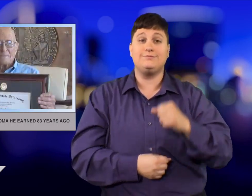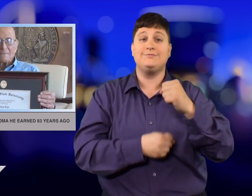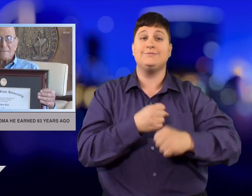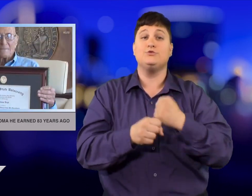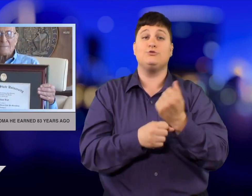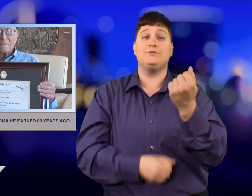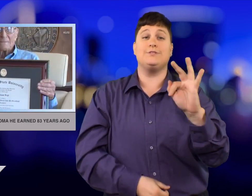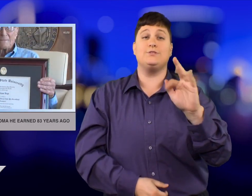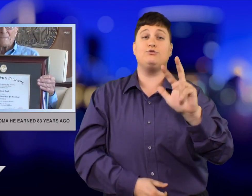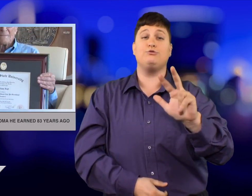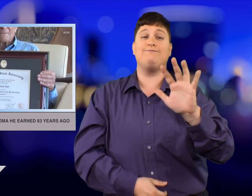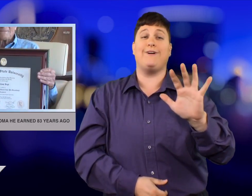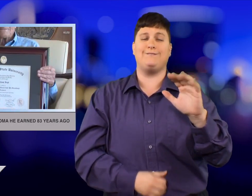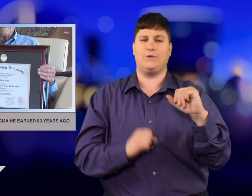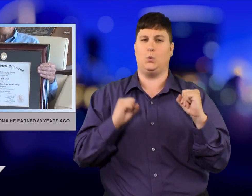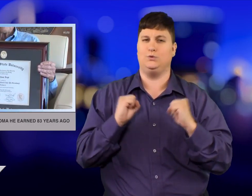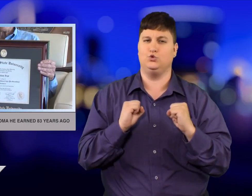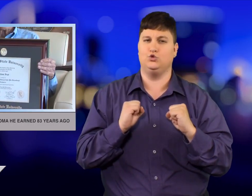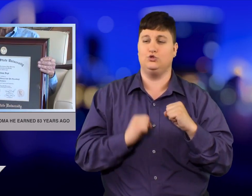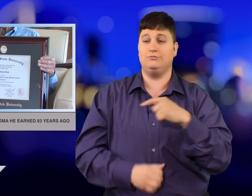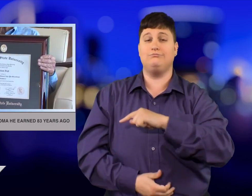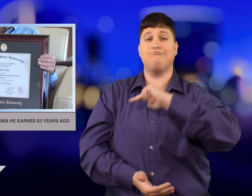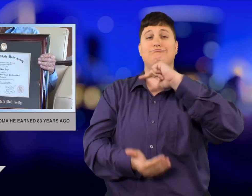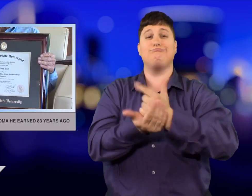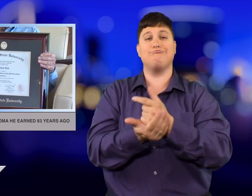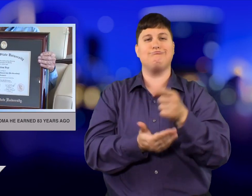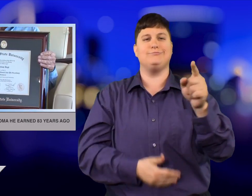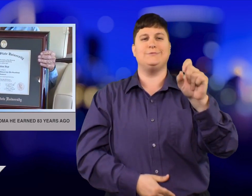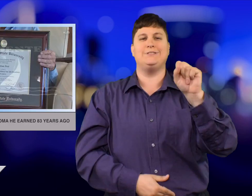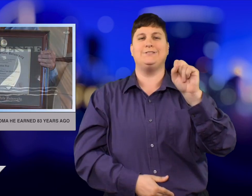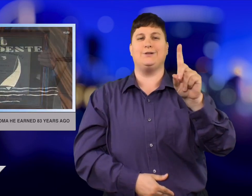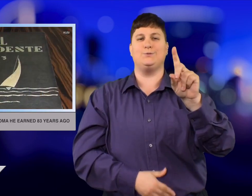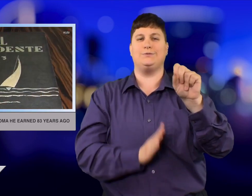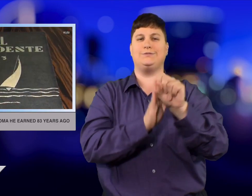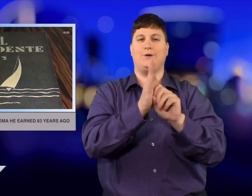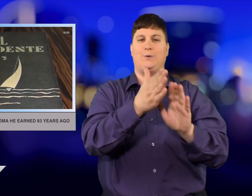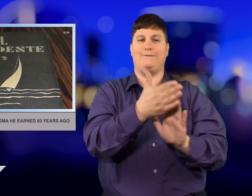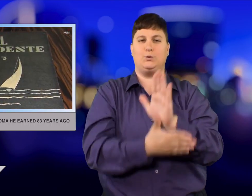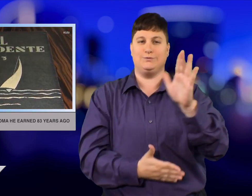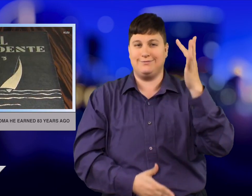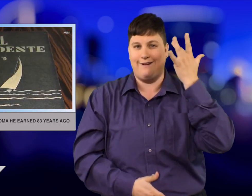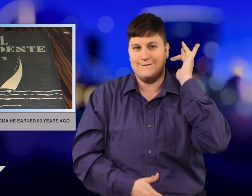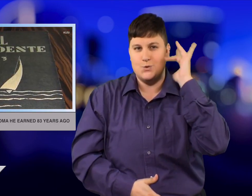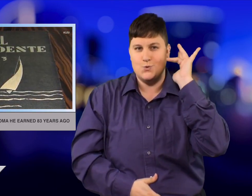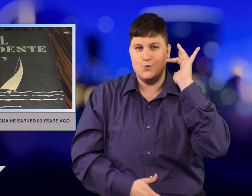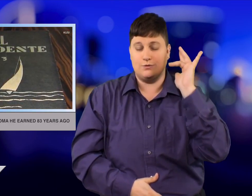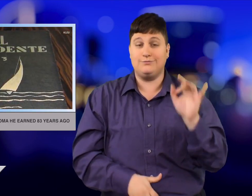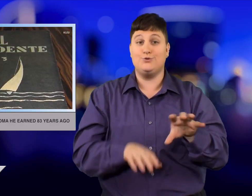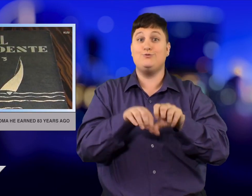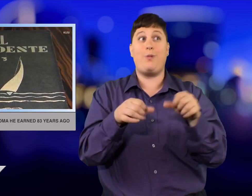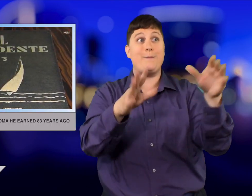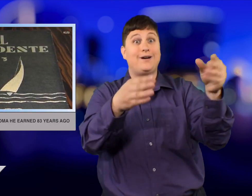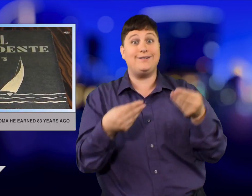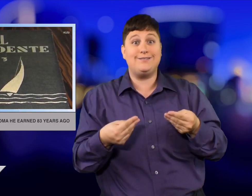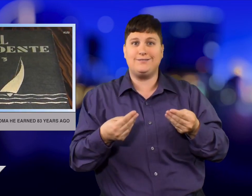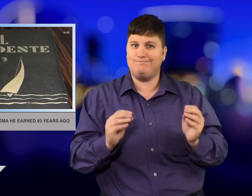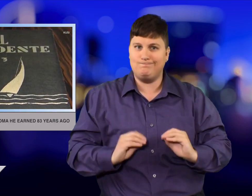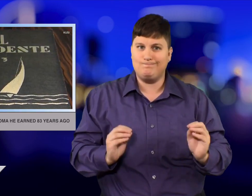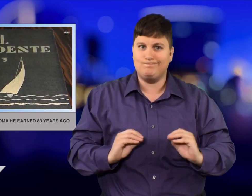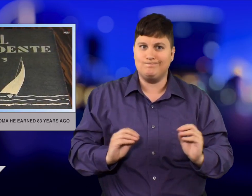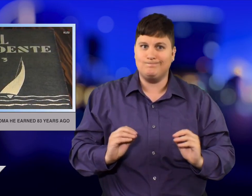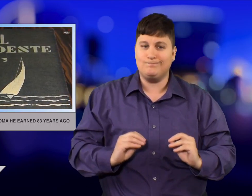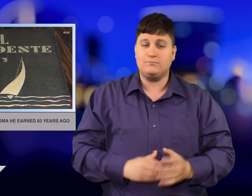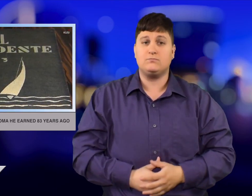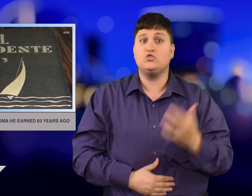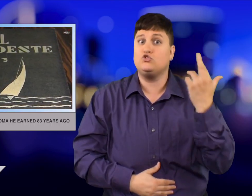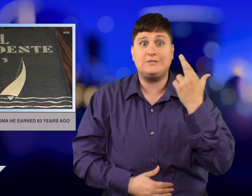Vogt graduated from San Diego State University in the winter of 1935 but he never received a diploma.